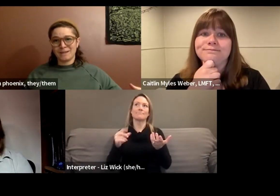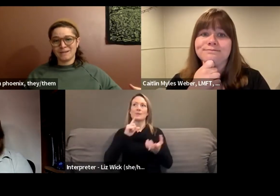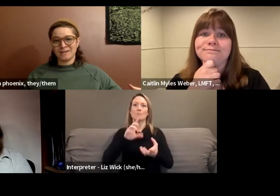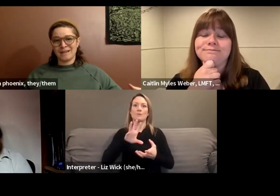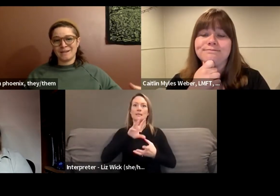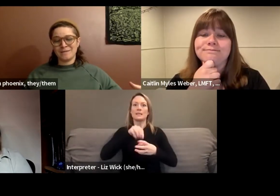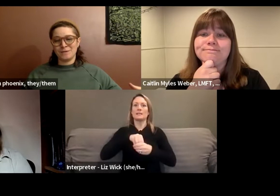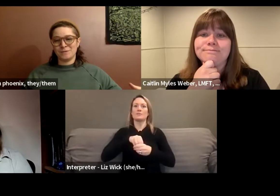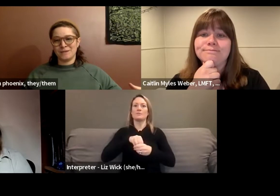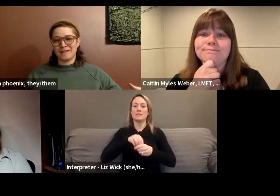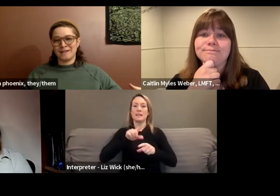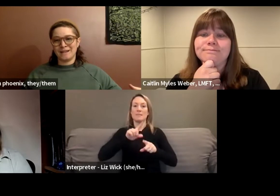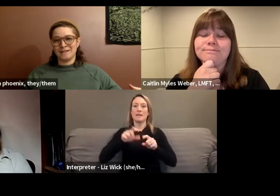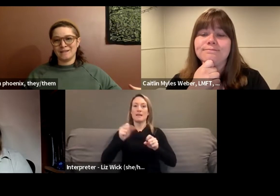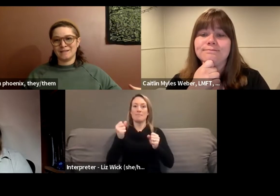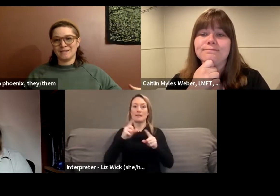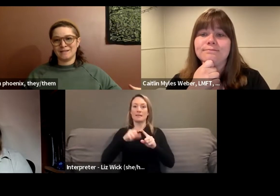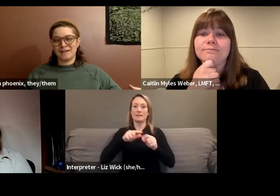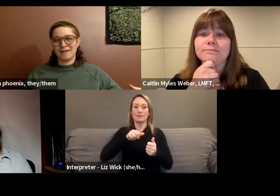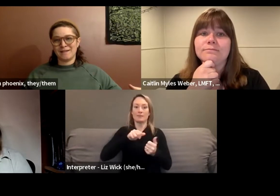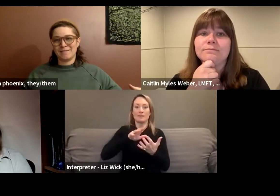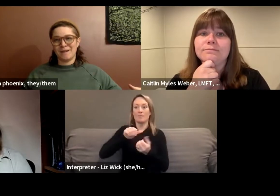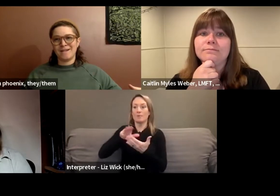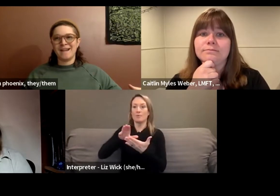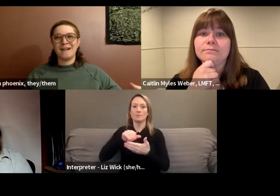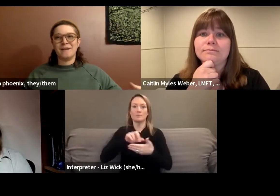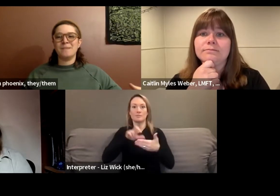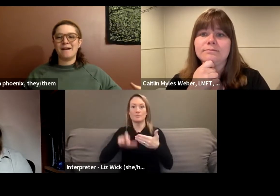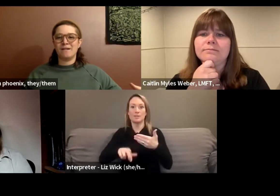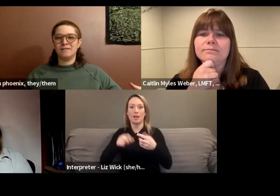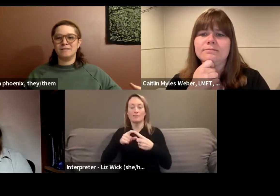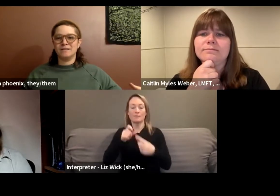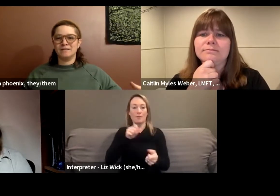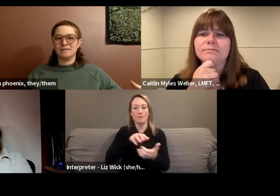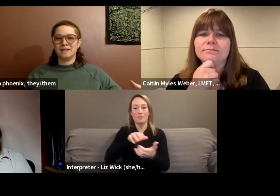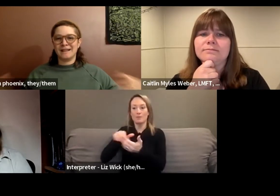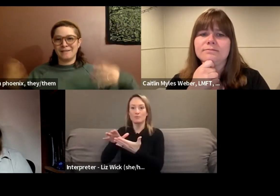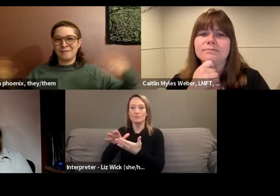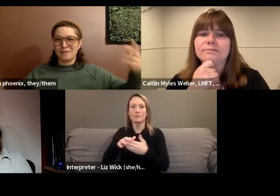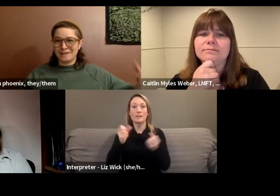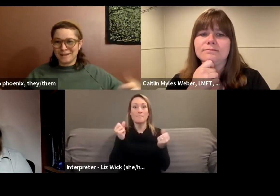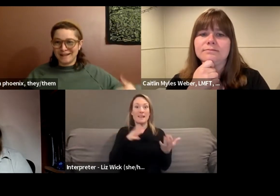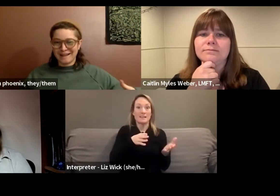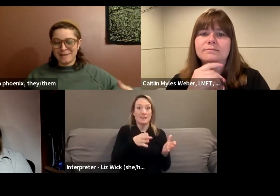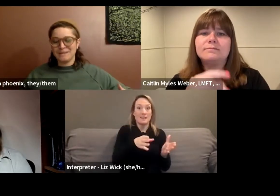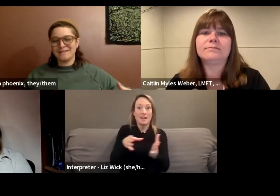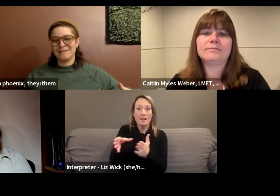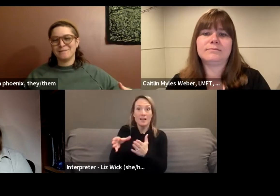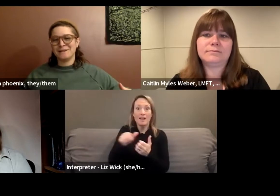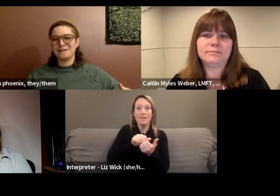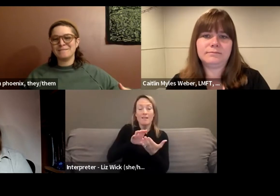Because a lot of those modalities are not about, again, liberation, I keep saying liberation,